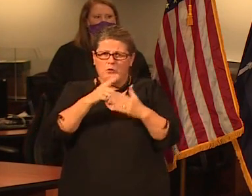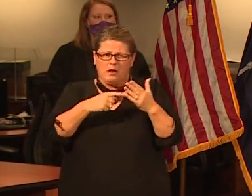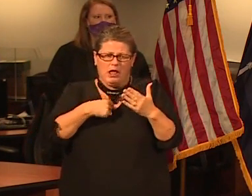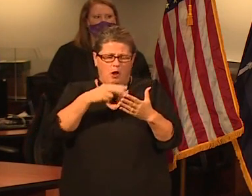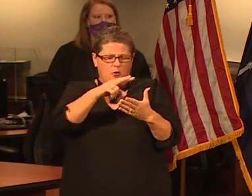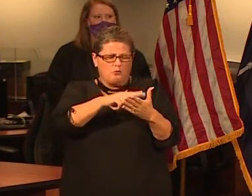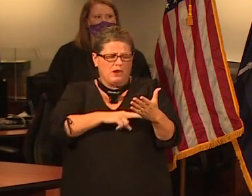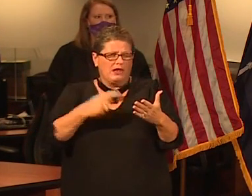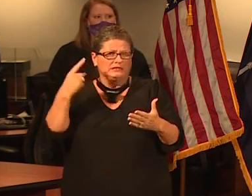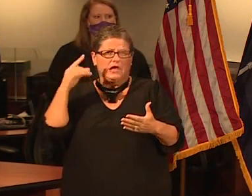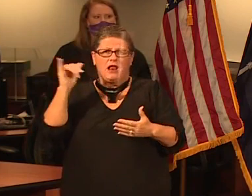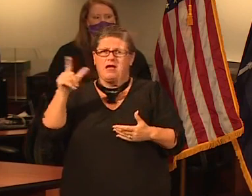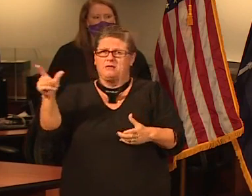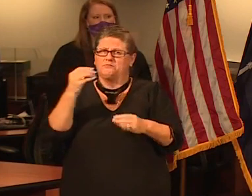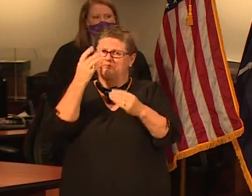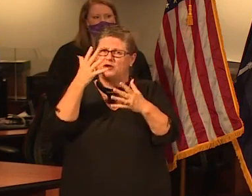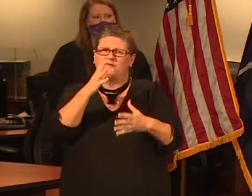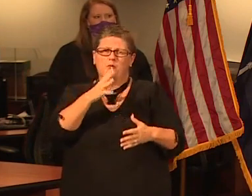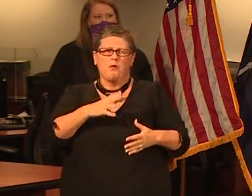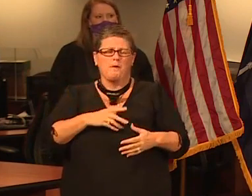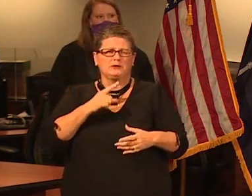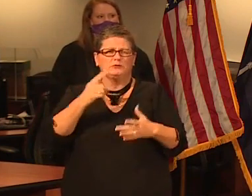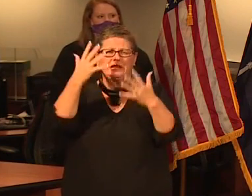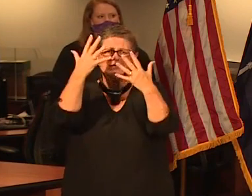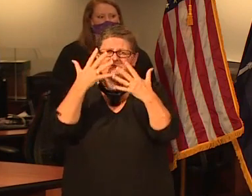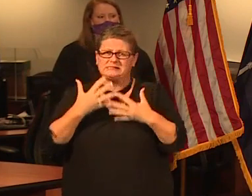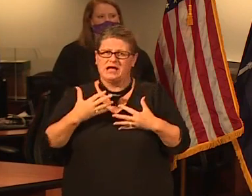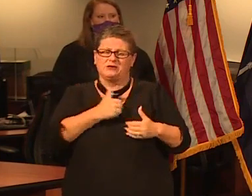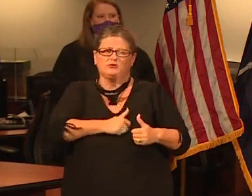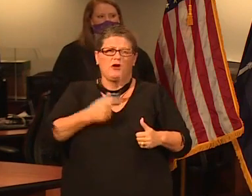ZERO. IT IS ALWAYS A TRAGEDY. DIDN'T KNOW THE YOUNG LADY.